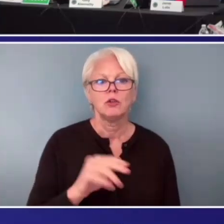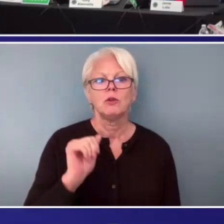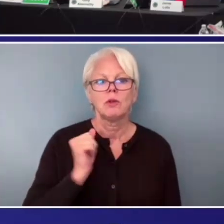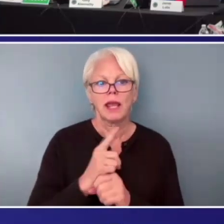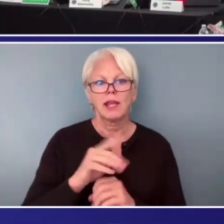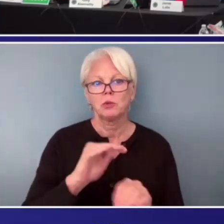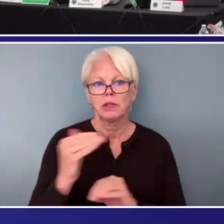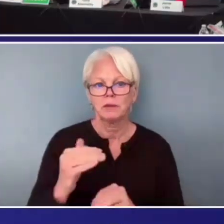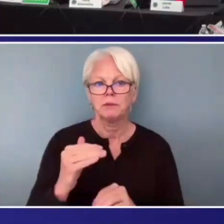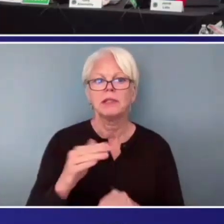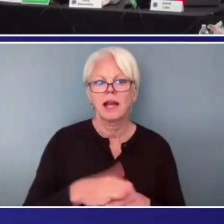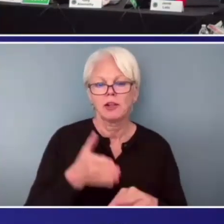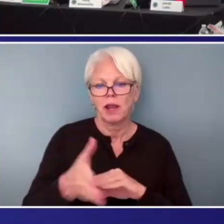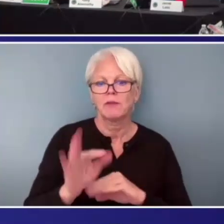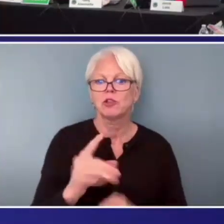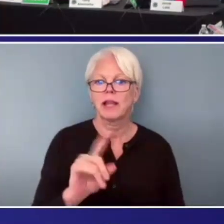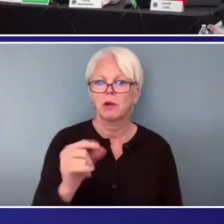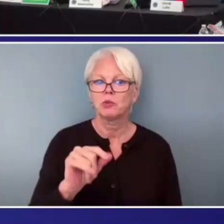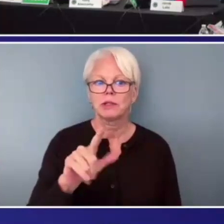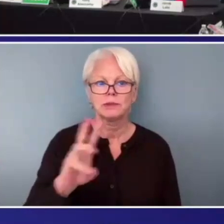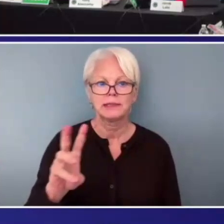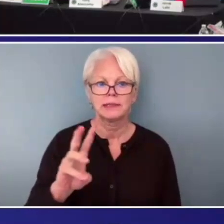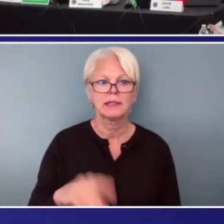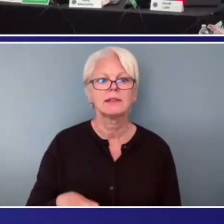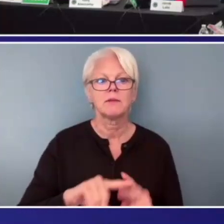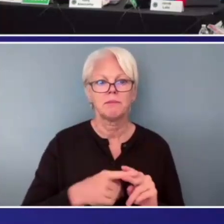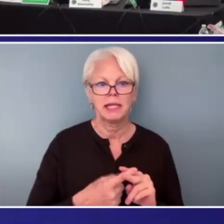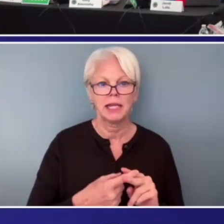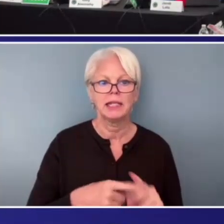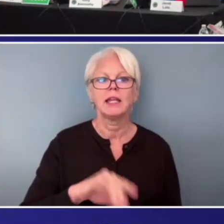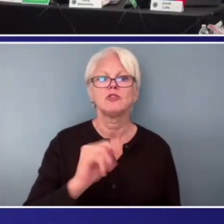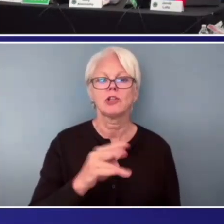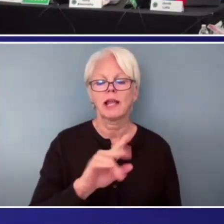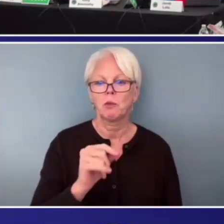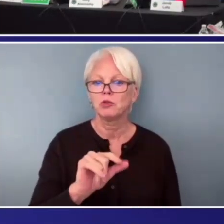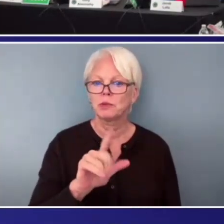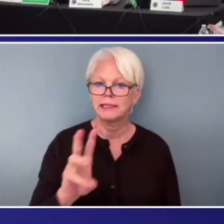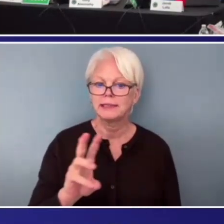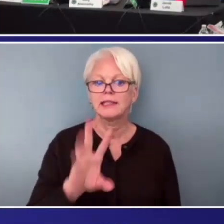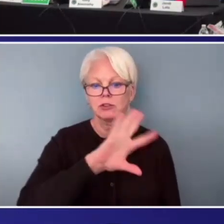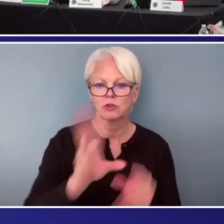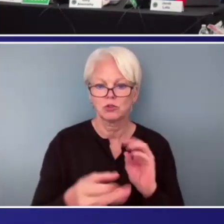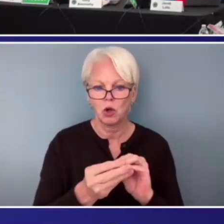1, 2026. Beginning on July 1, 2026, the total amount of Direct PLUS Loans